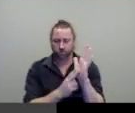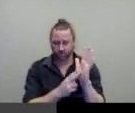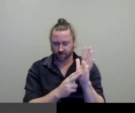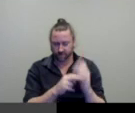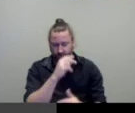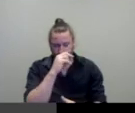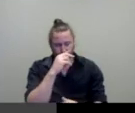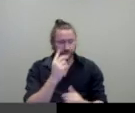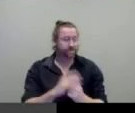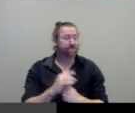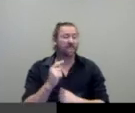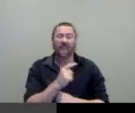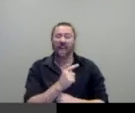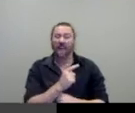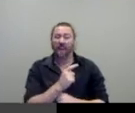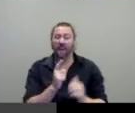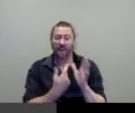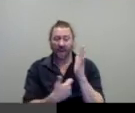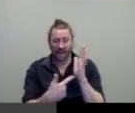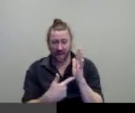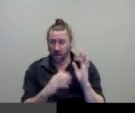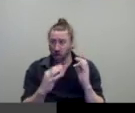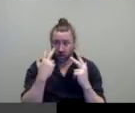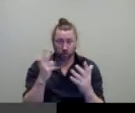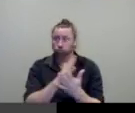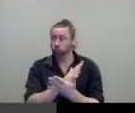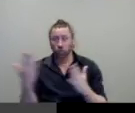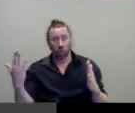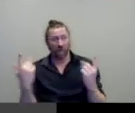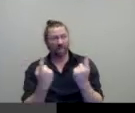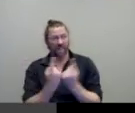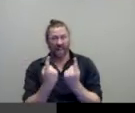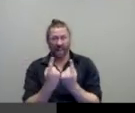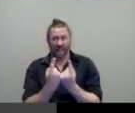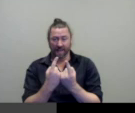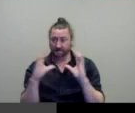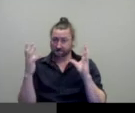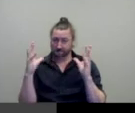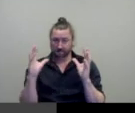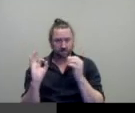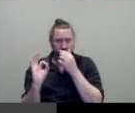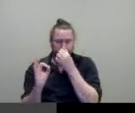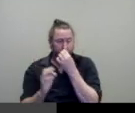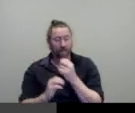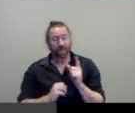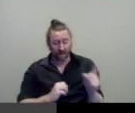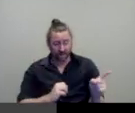do not represent the real world of objects instead they focus purely or